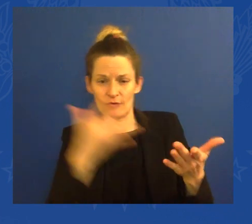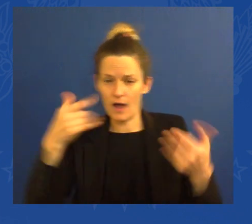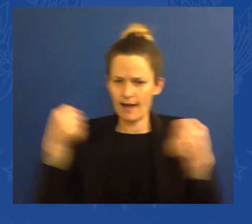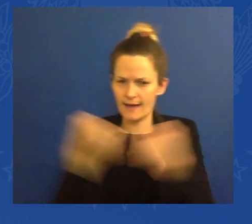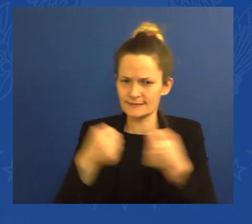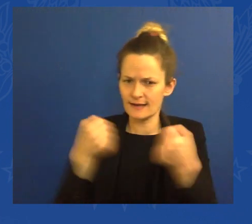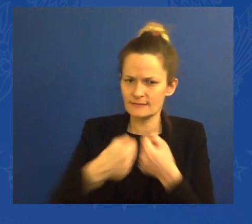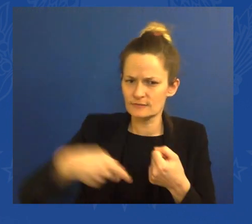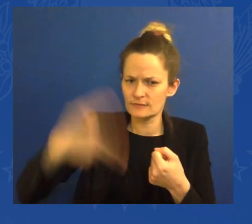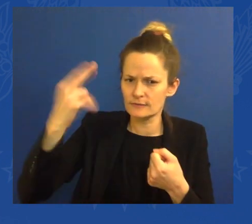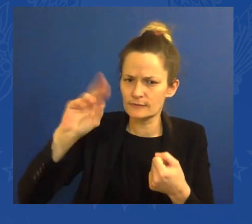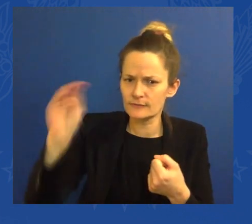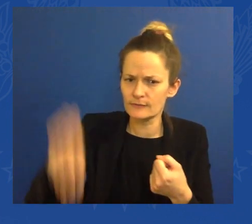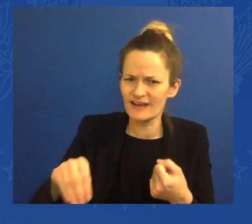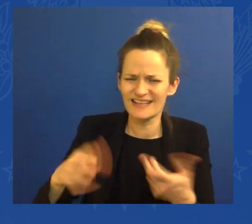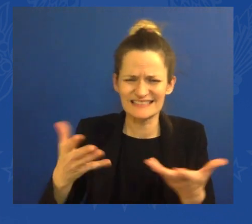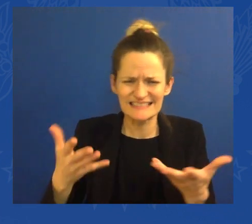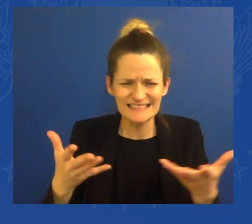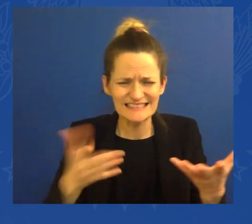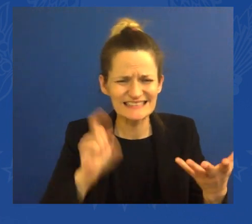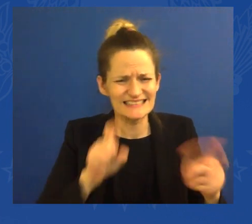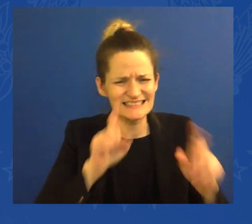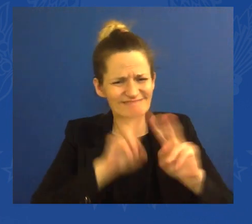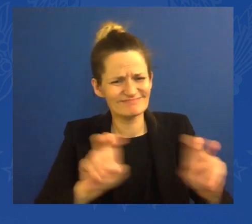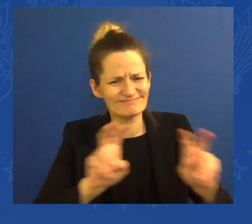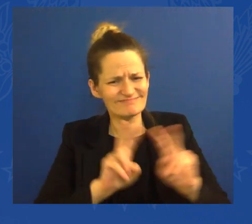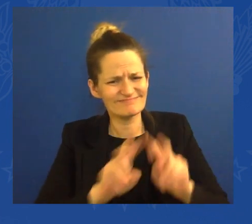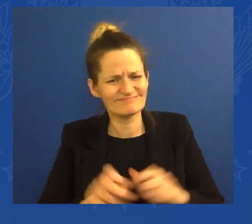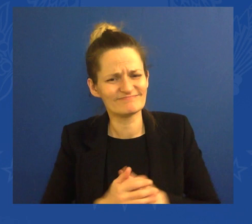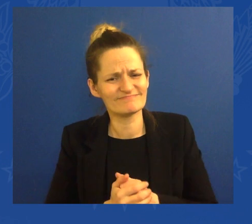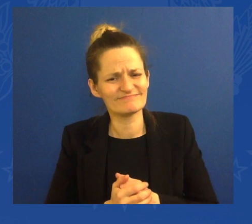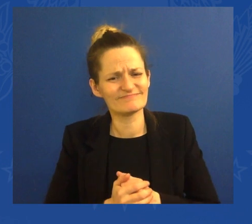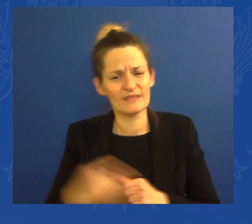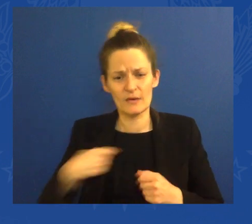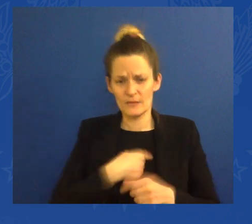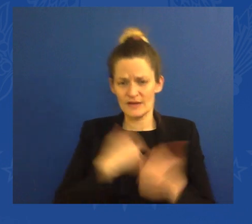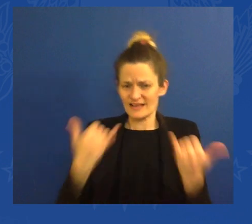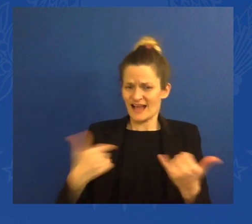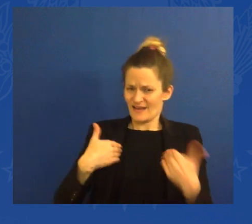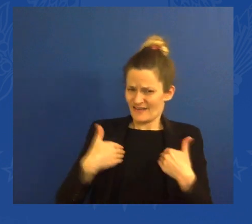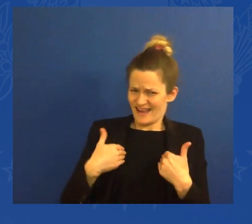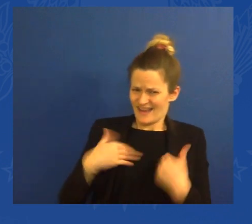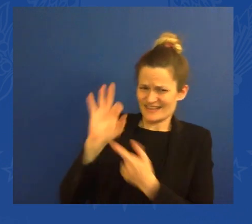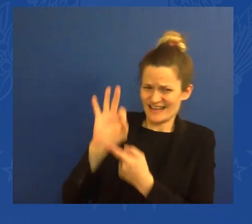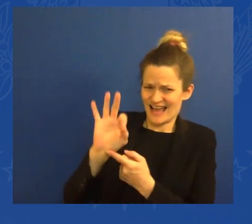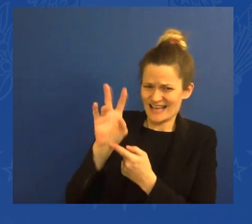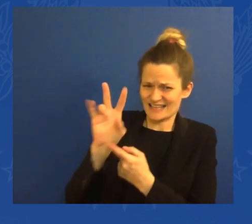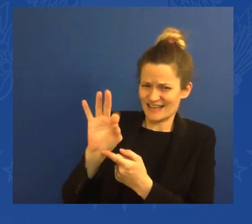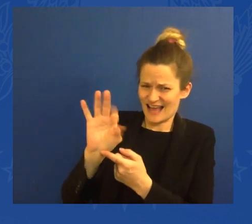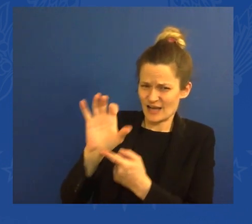661 bridges in Minnesota in poor condition, along with nearly 7,000 miles of highway